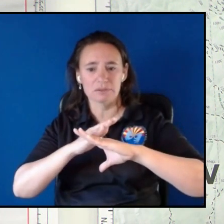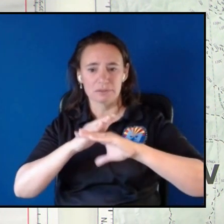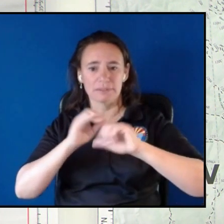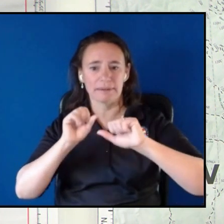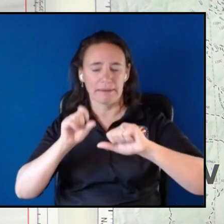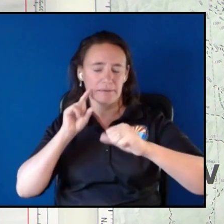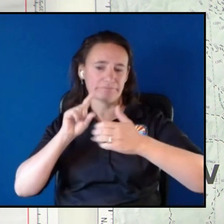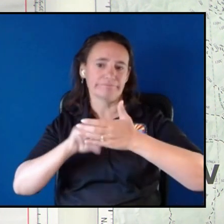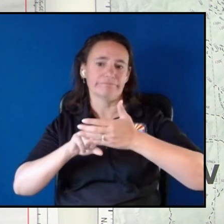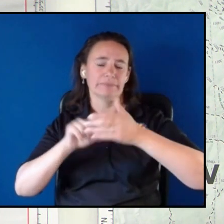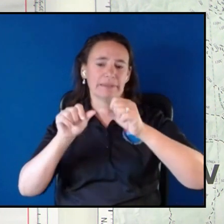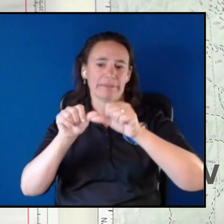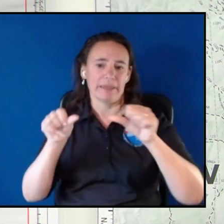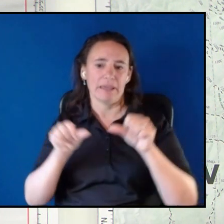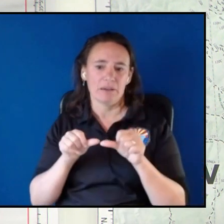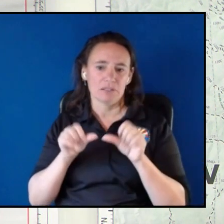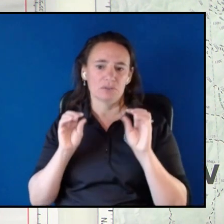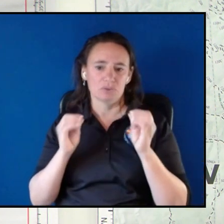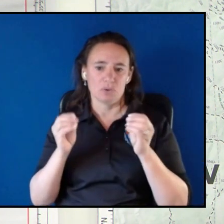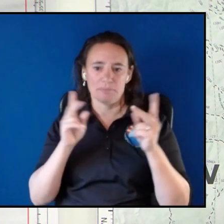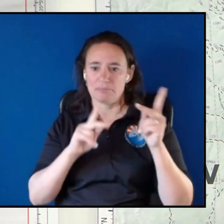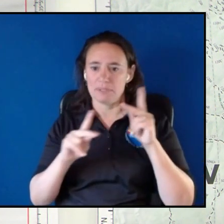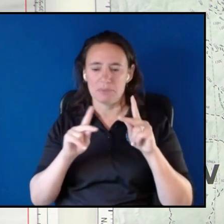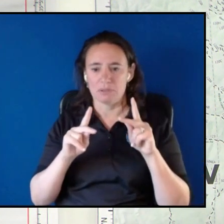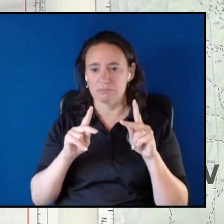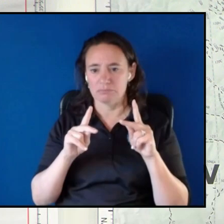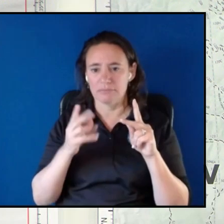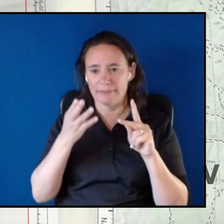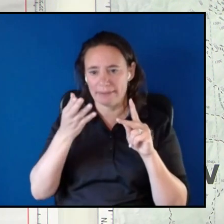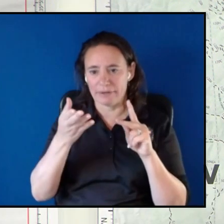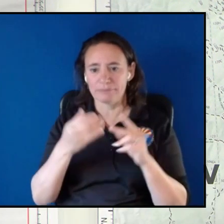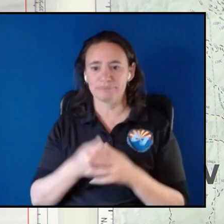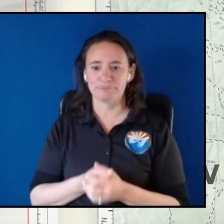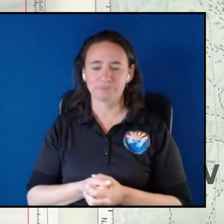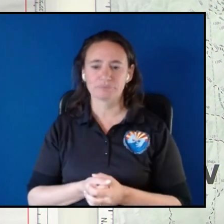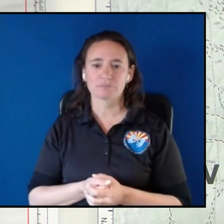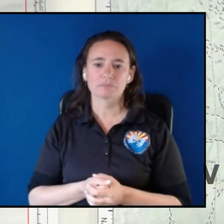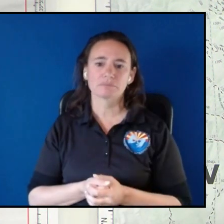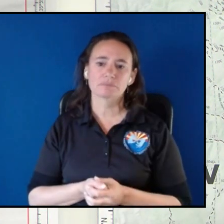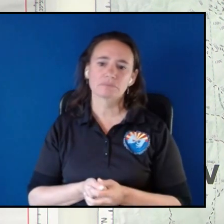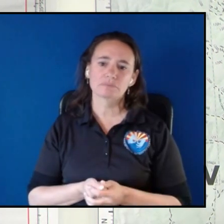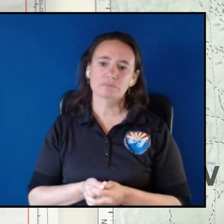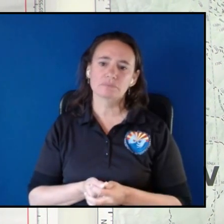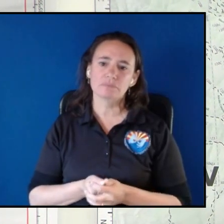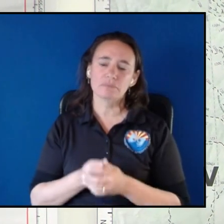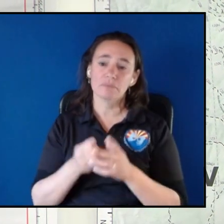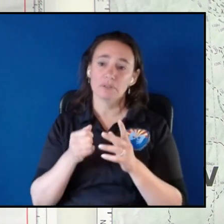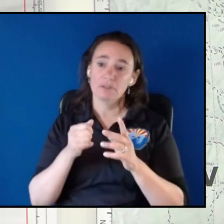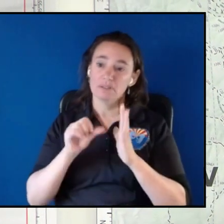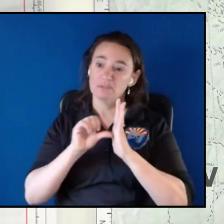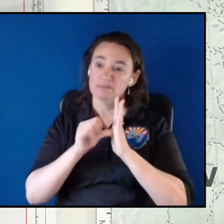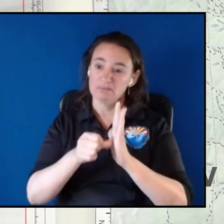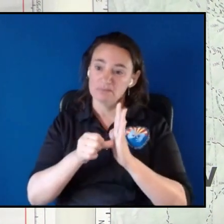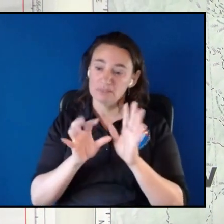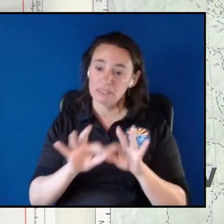have folks going back up into there. there. Also a thing of pretty significant importance that people are probably aware